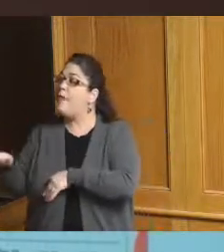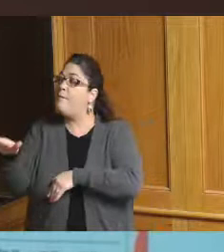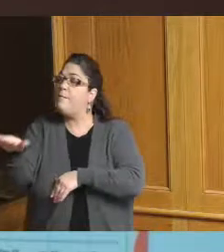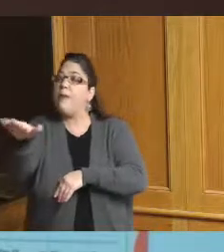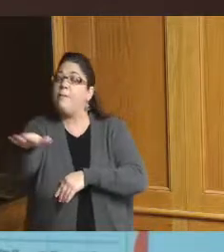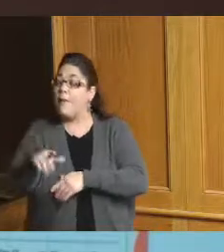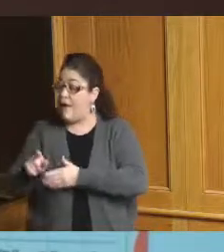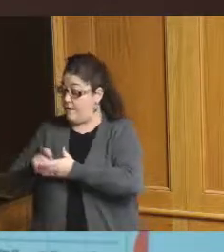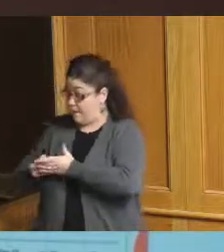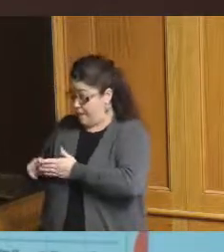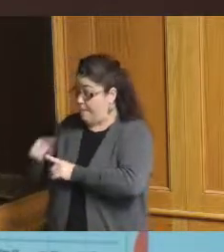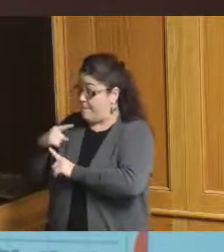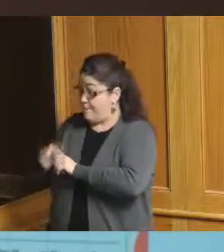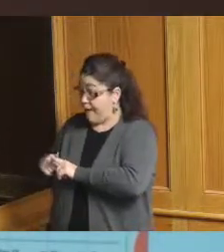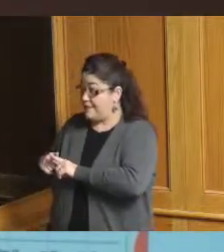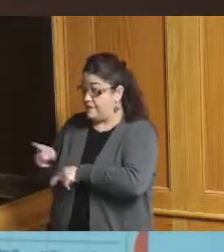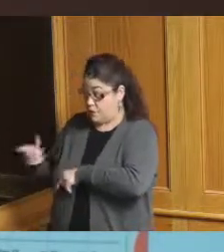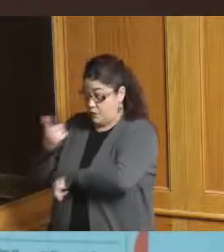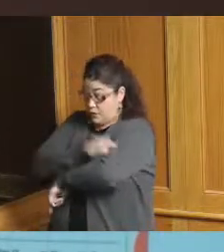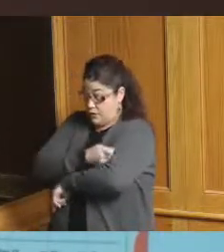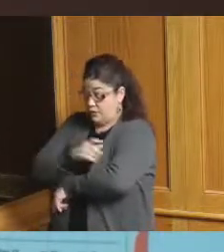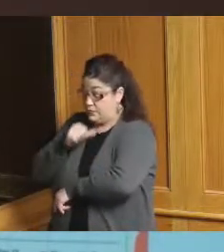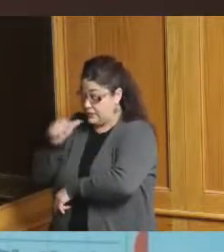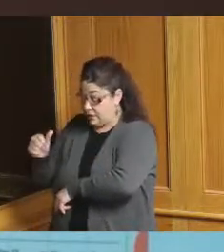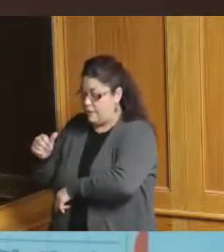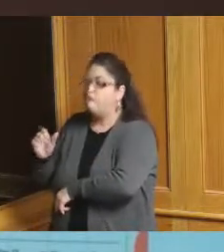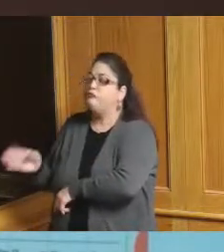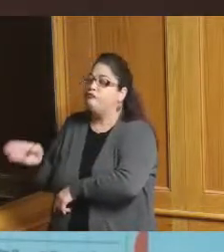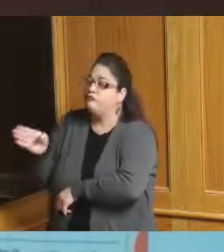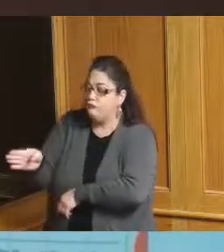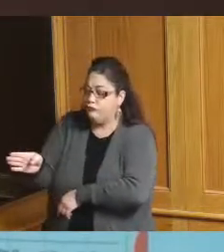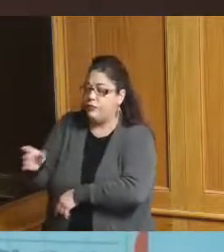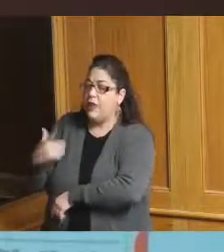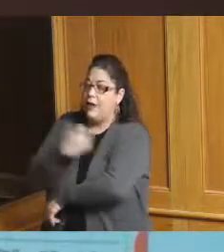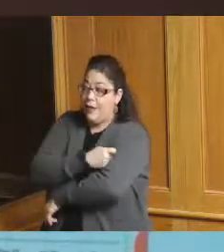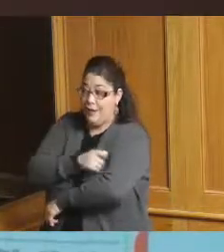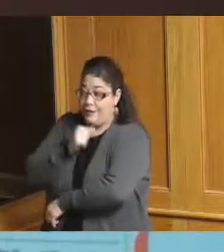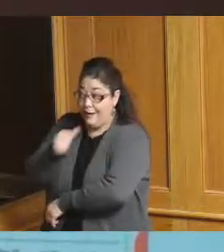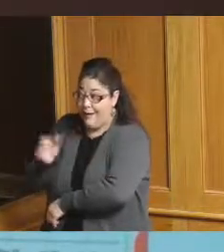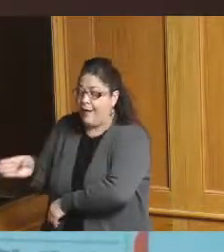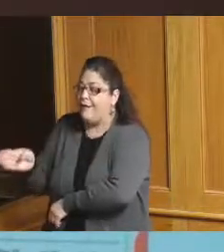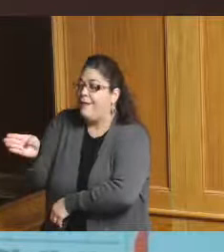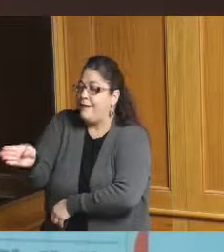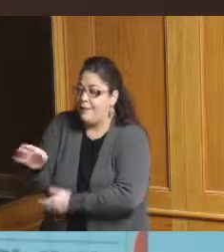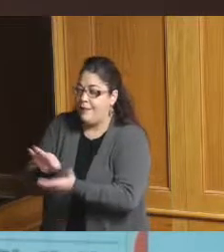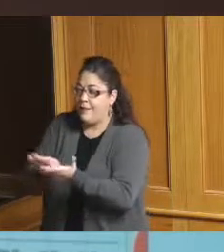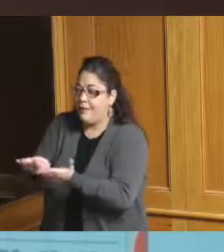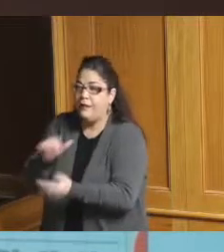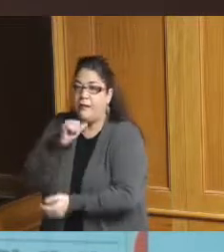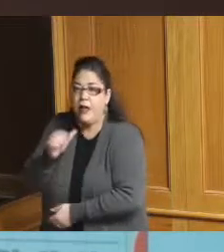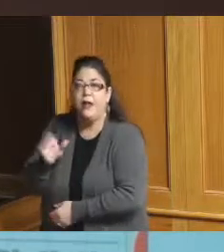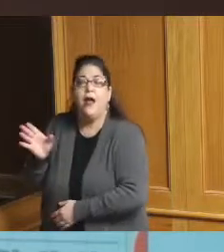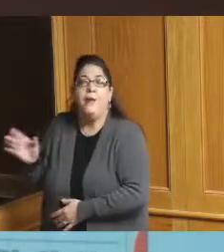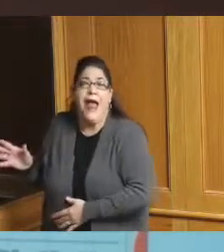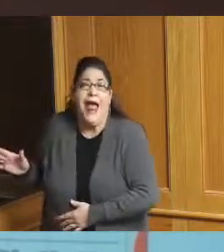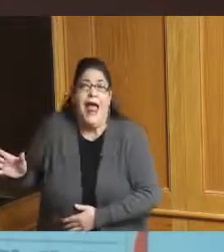on the week ending on January 5th 2022 so just last week when they did their snapshot 97 percent